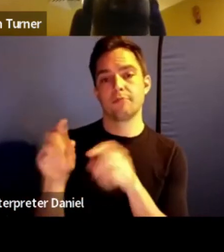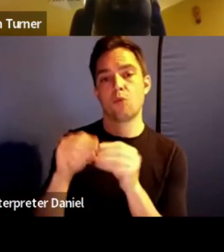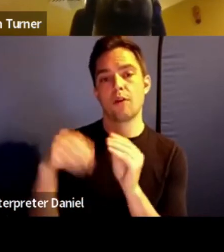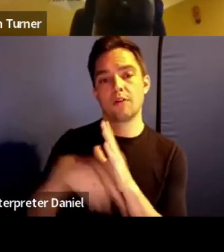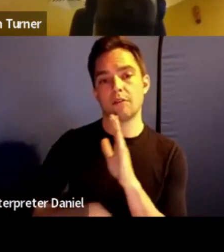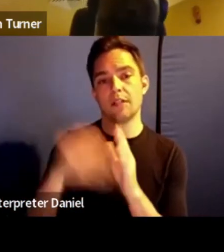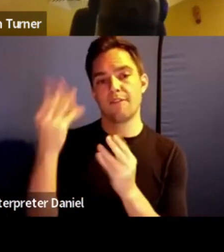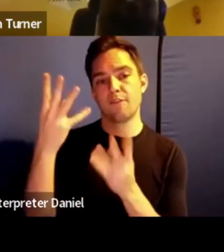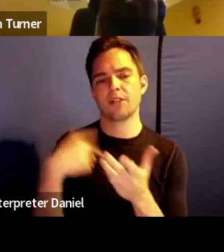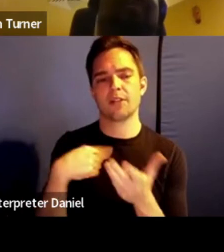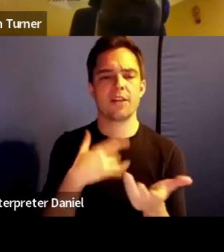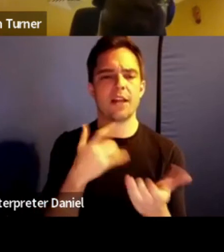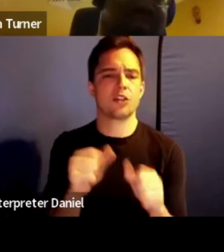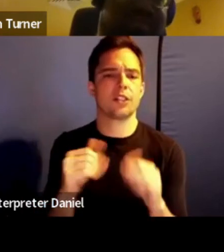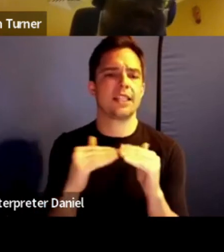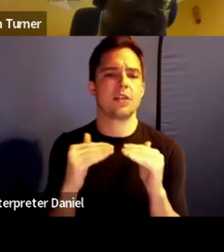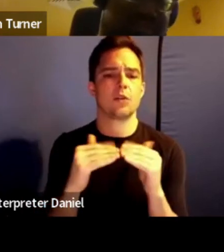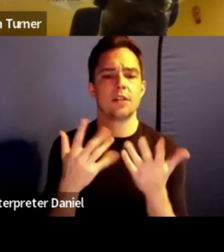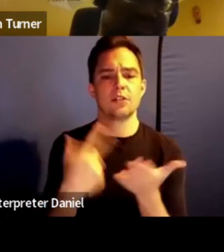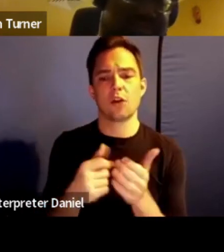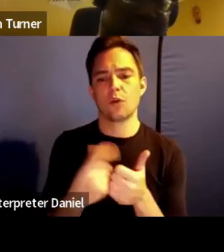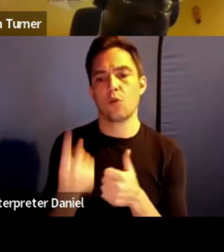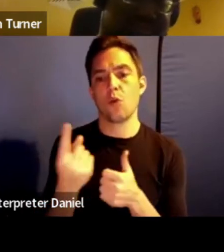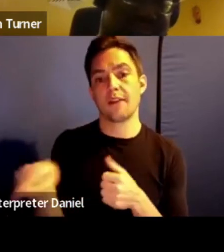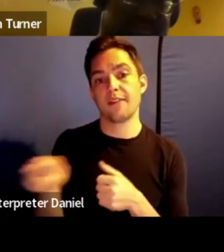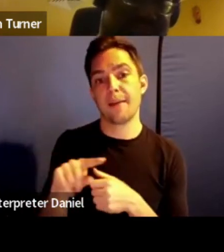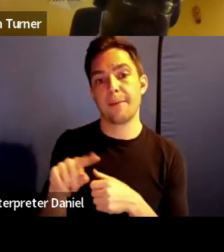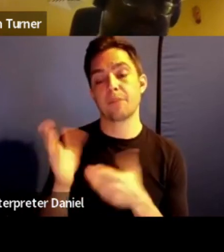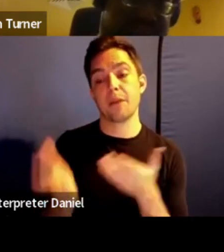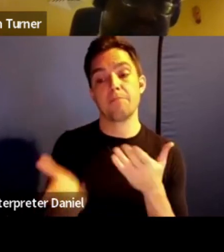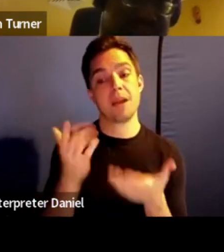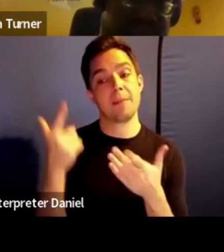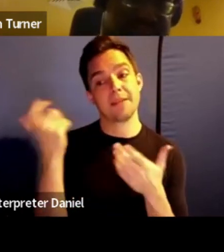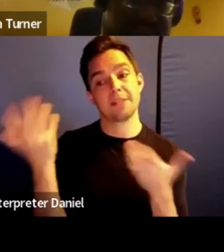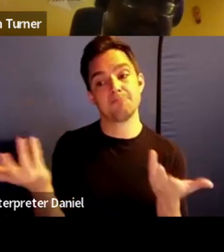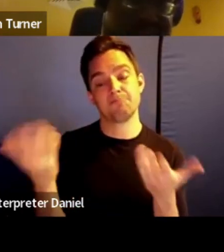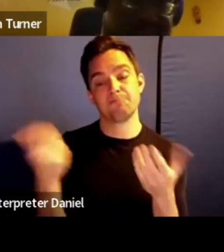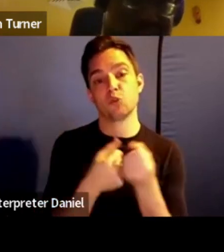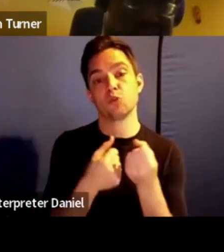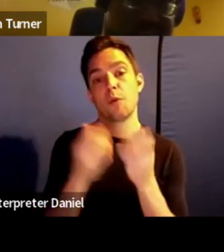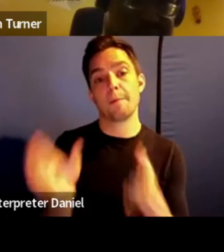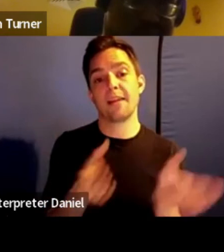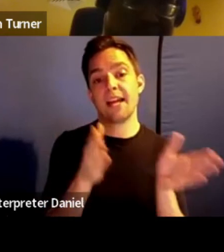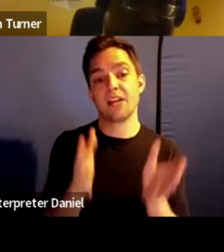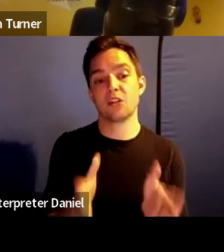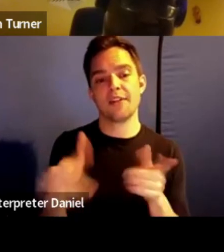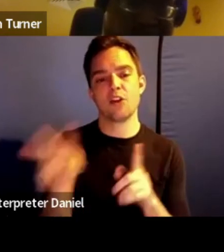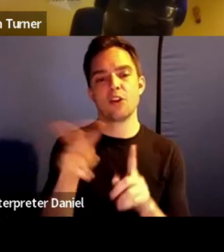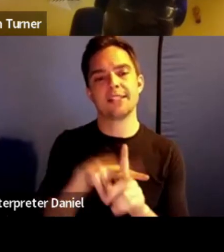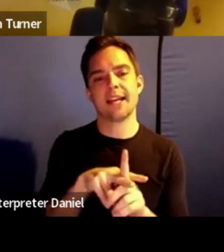equally talk to either one of them. And maybe because the support planner is the designated support planner,